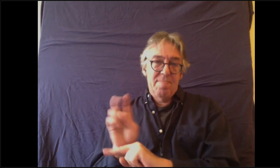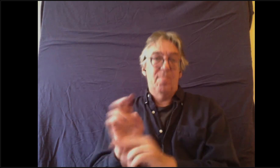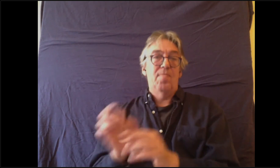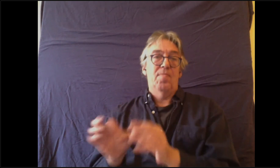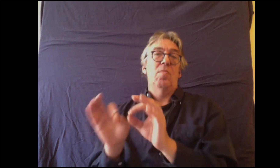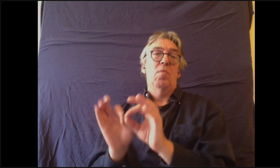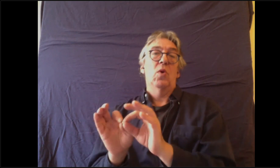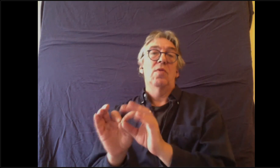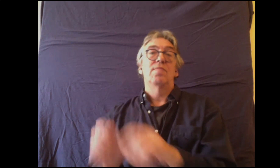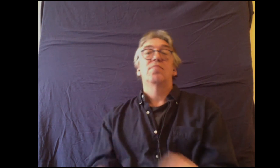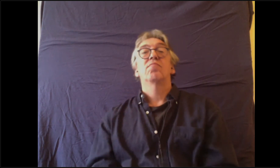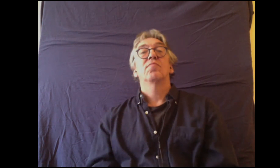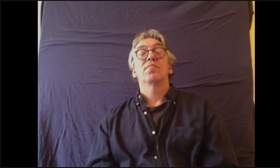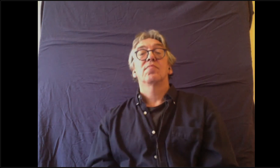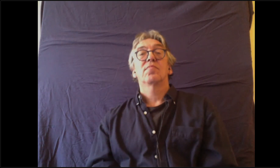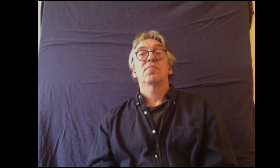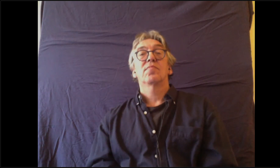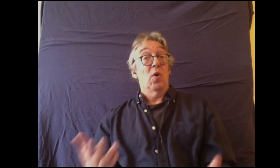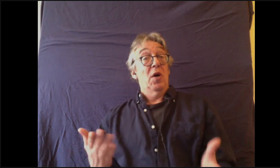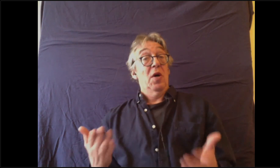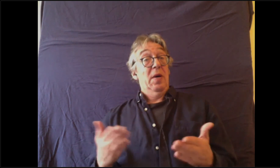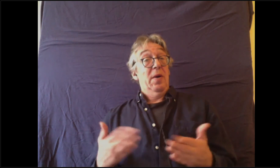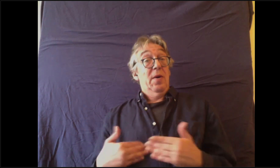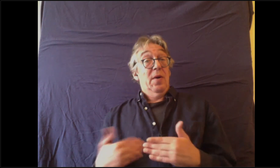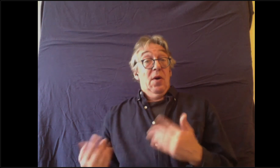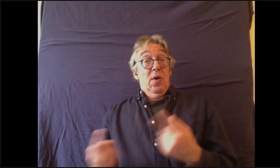but what this new consortium has shown us